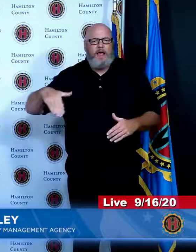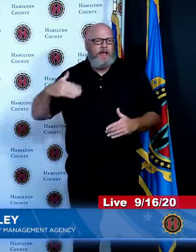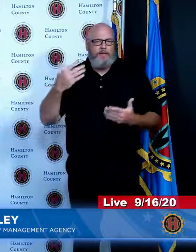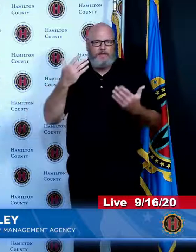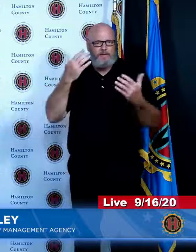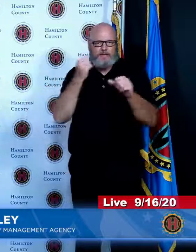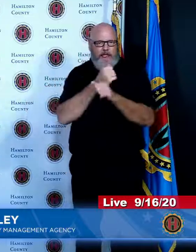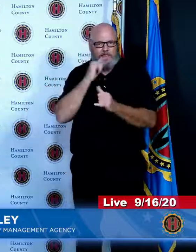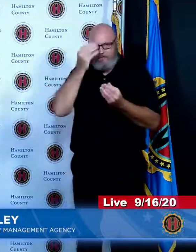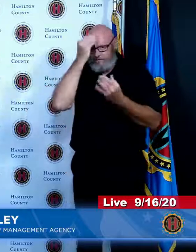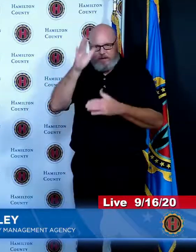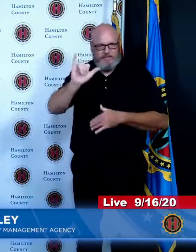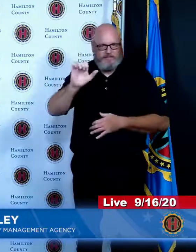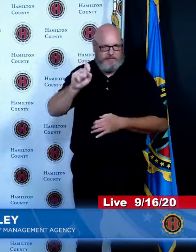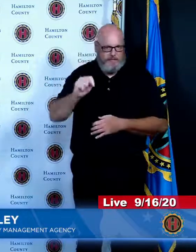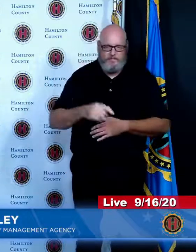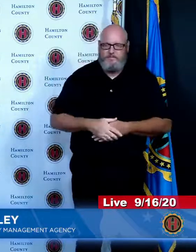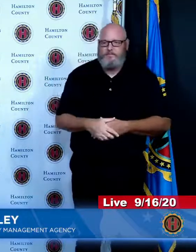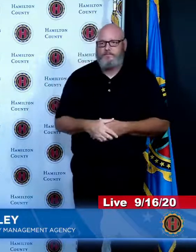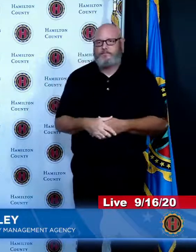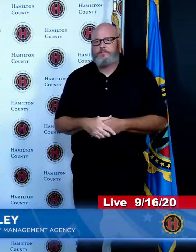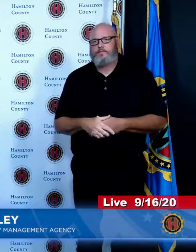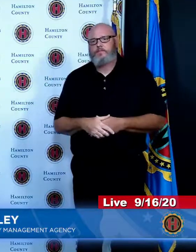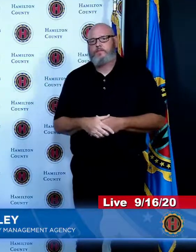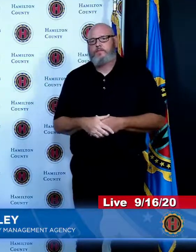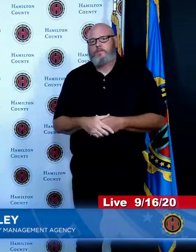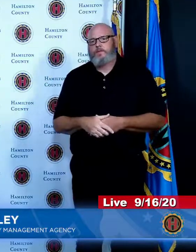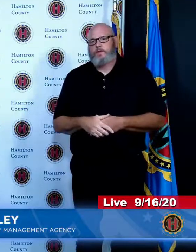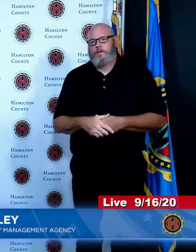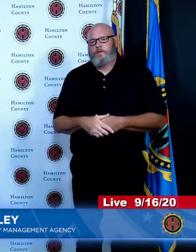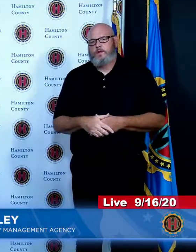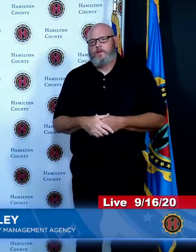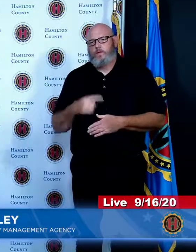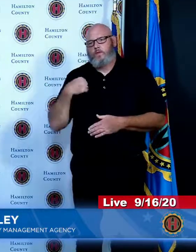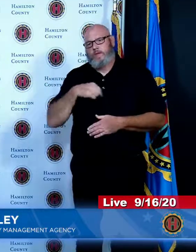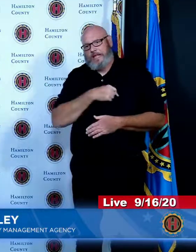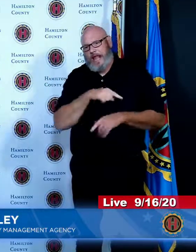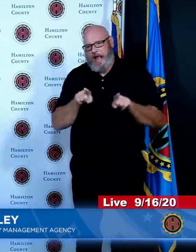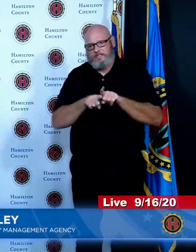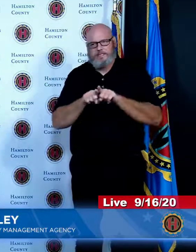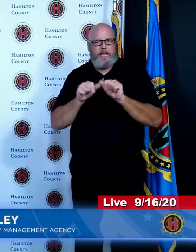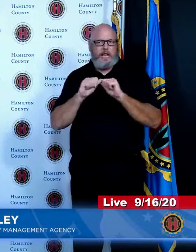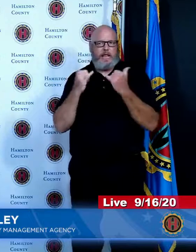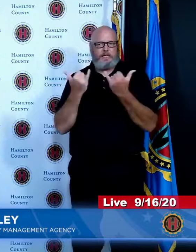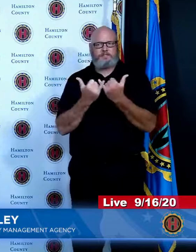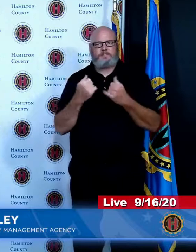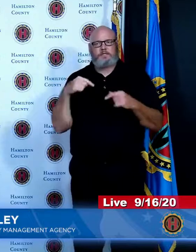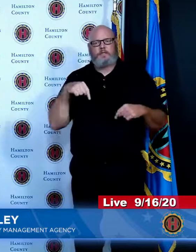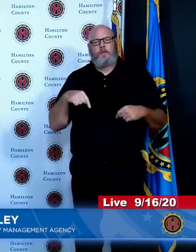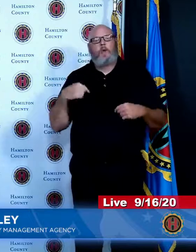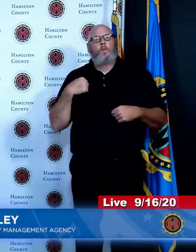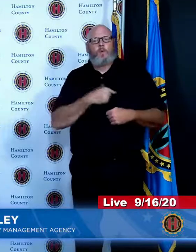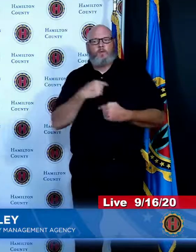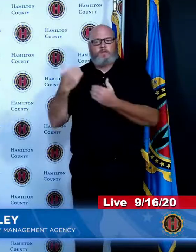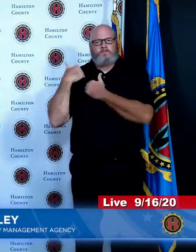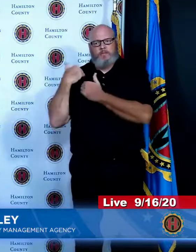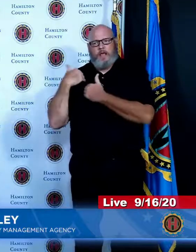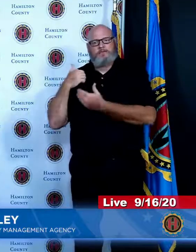agency our job is to sort of help them walk through what logistics look like how do we